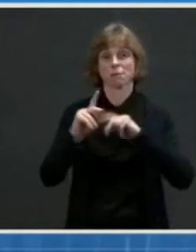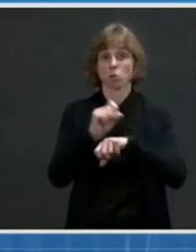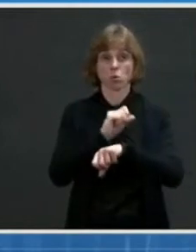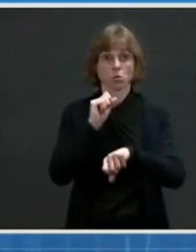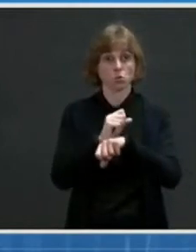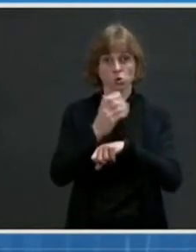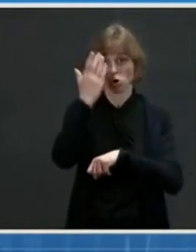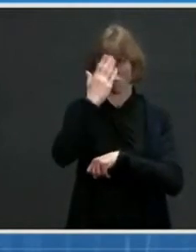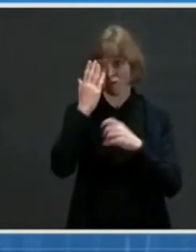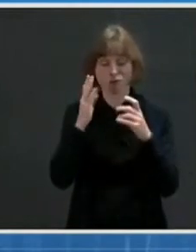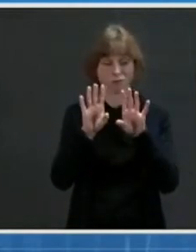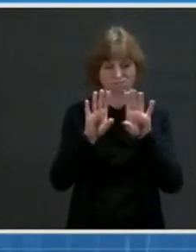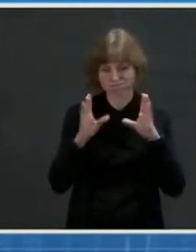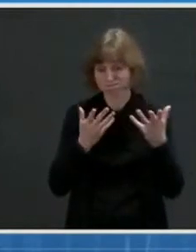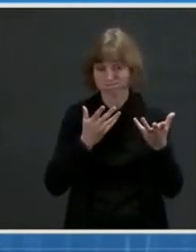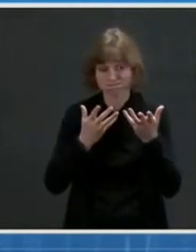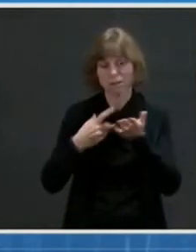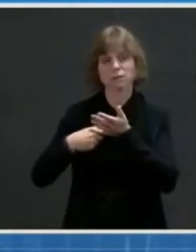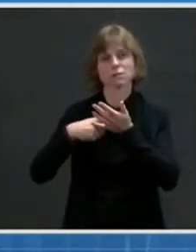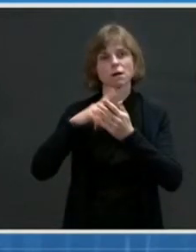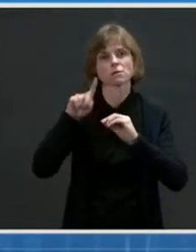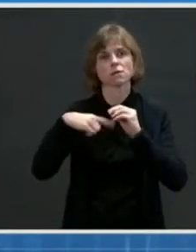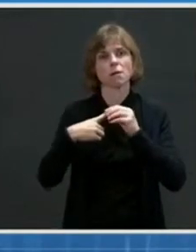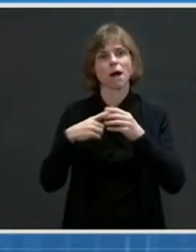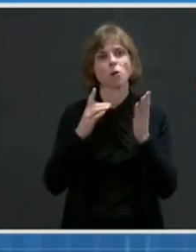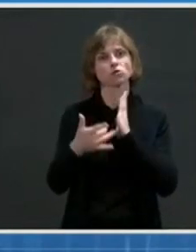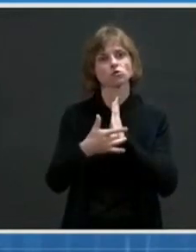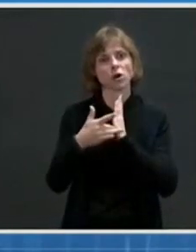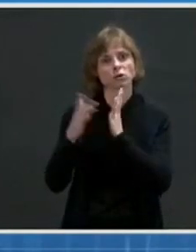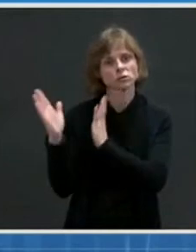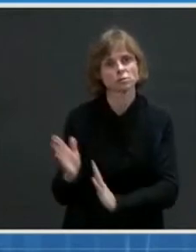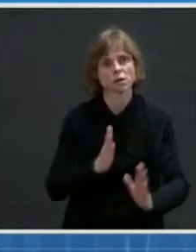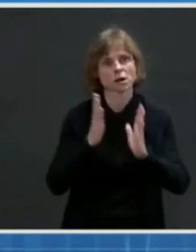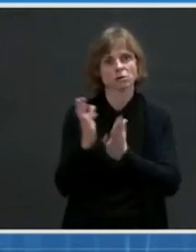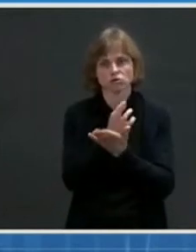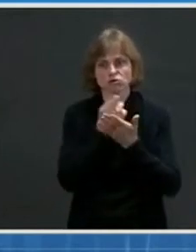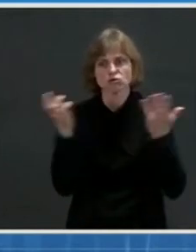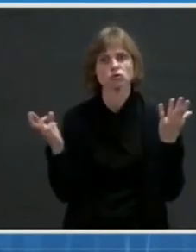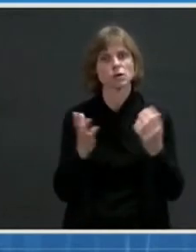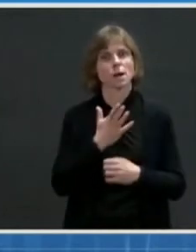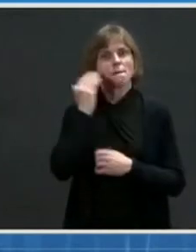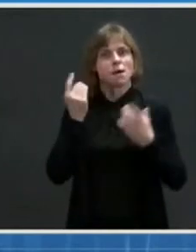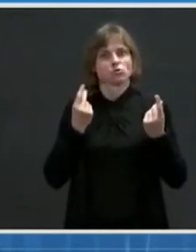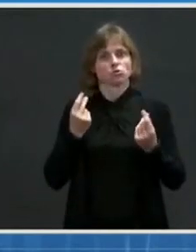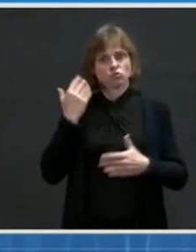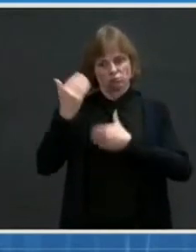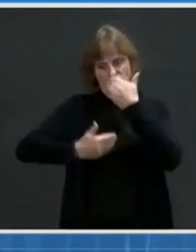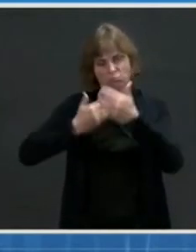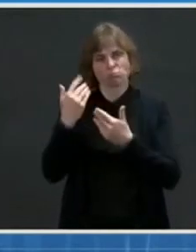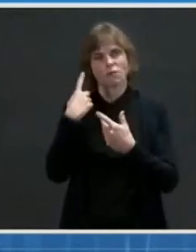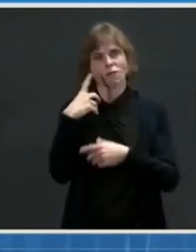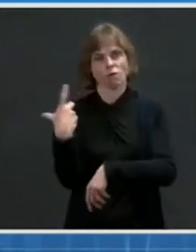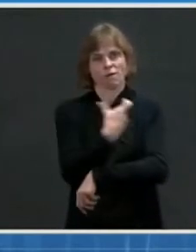PARTICIPANTS FROM AROUND THE COUNTRY, FROM JURISDICTIONS, TO OTHERS WORKING ON THE GROUND TO